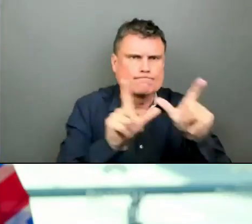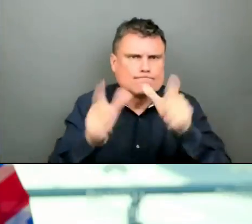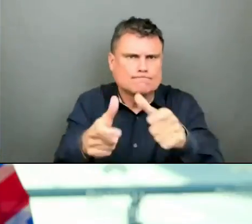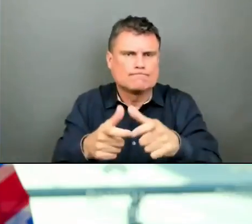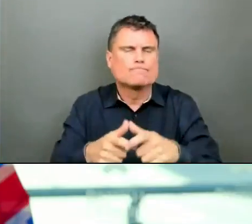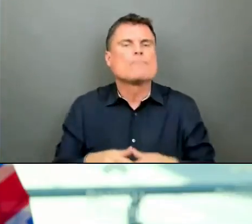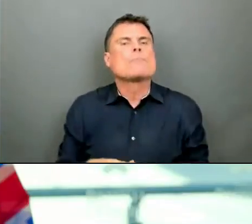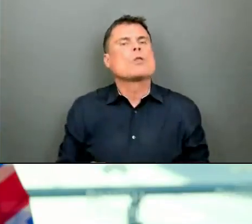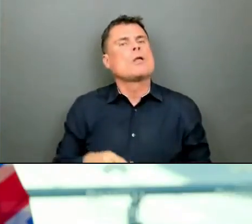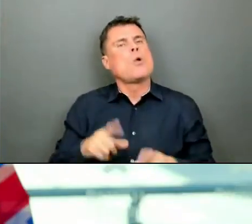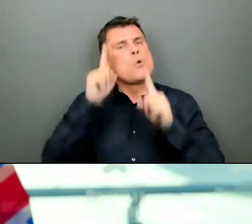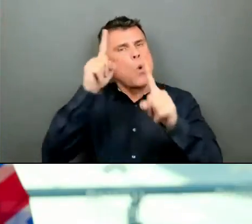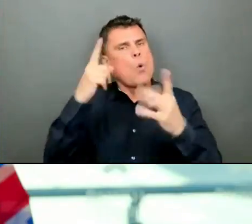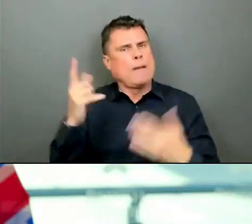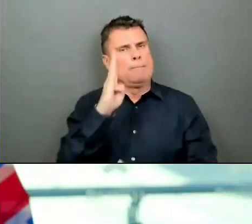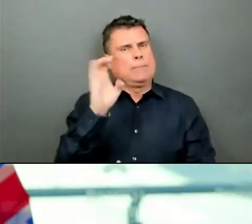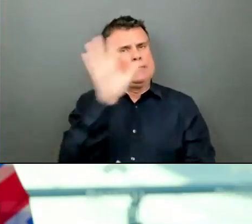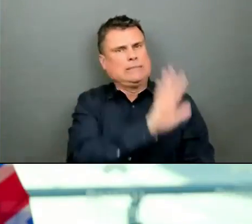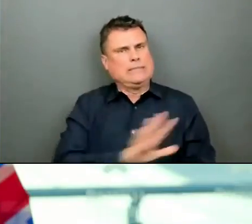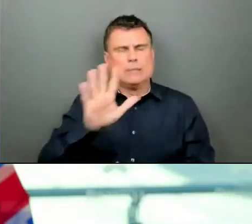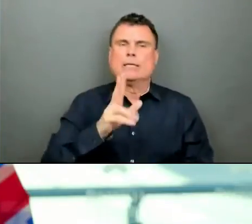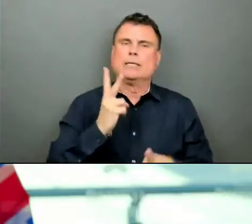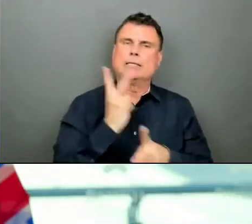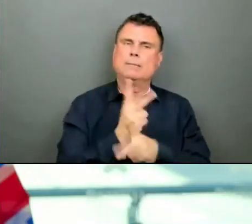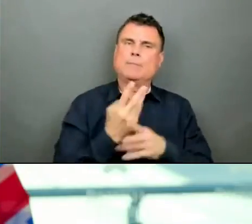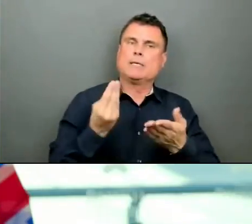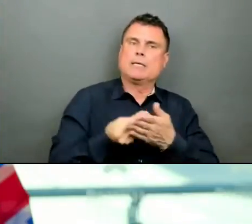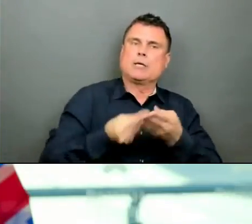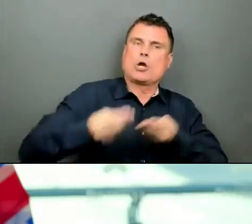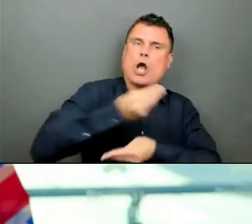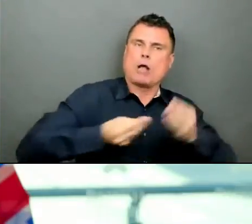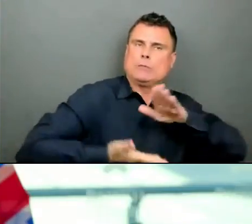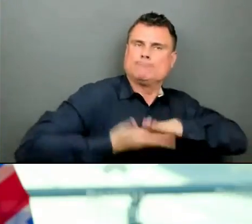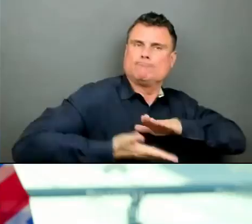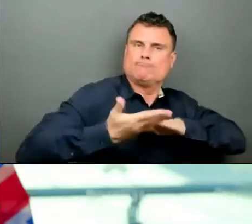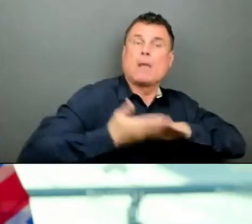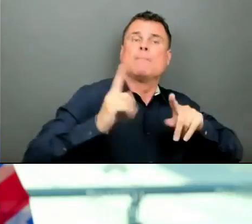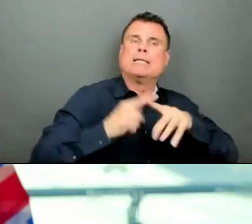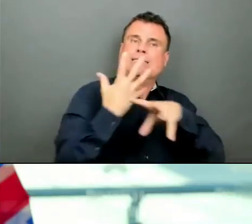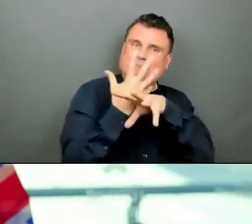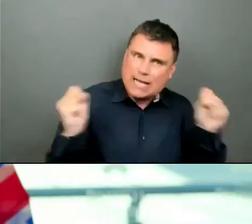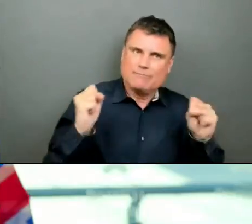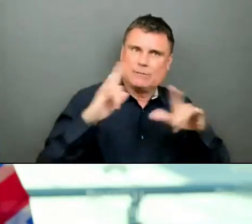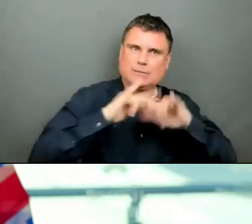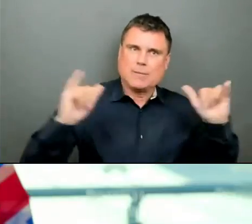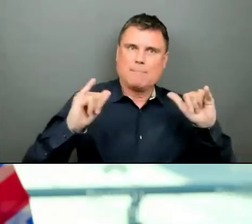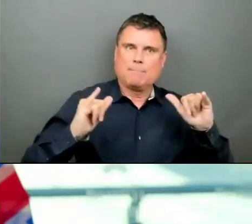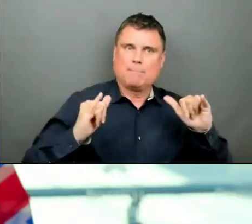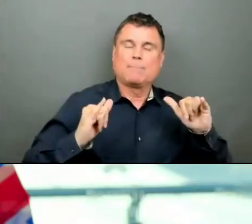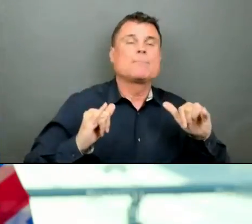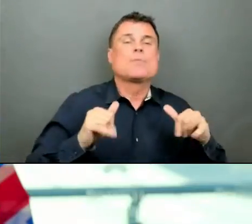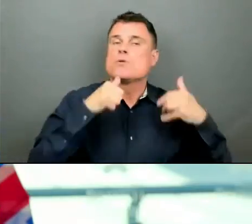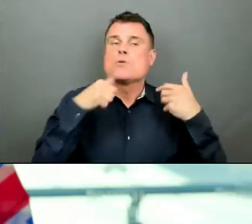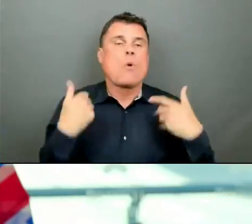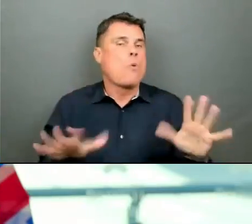functioning as safely as possible and to avoid the need to have sector closures that are really a